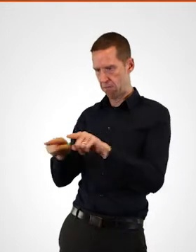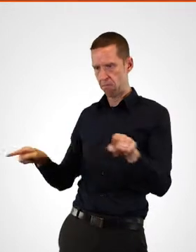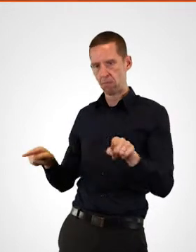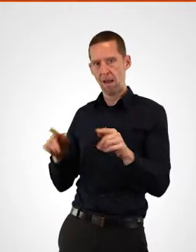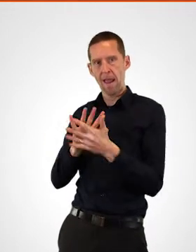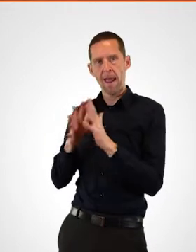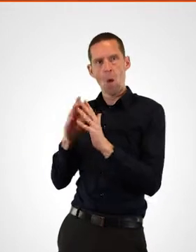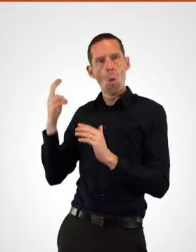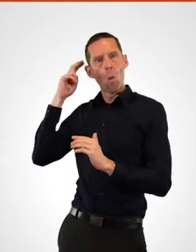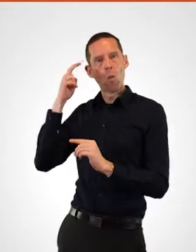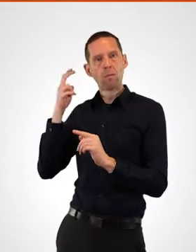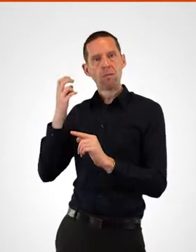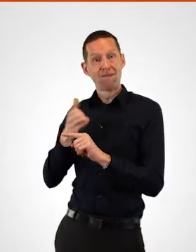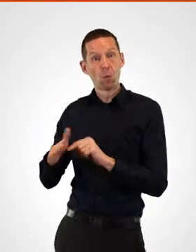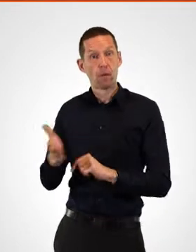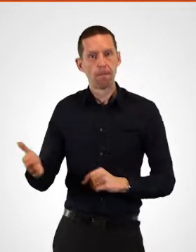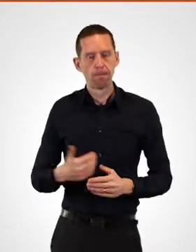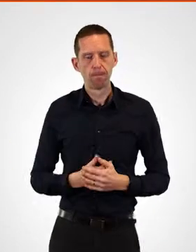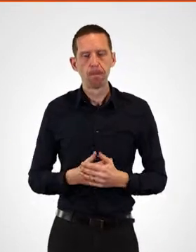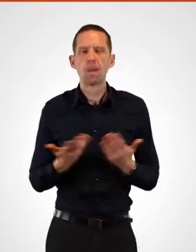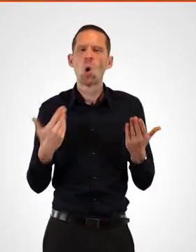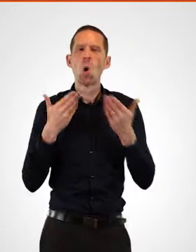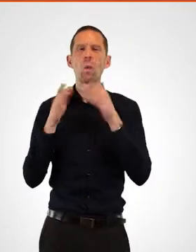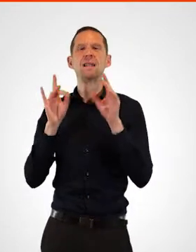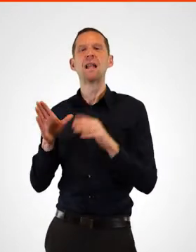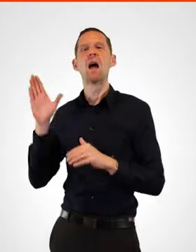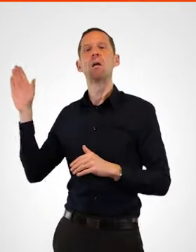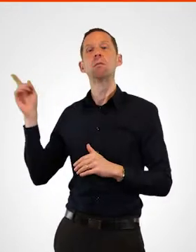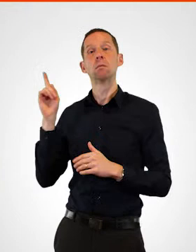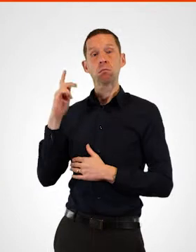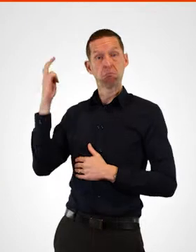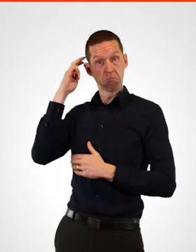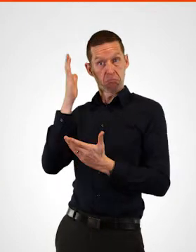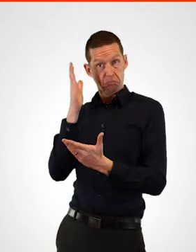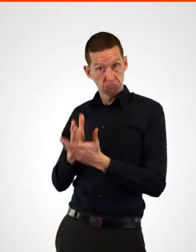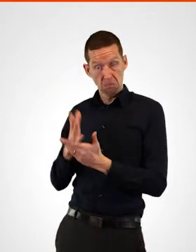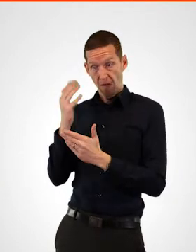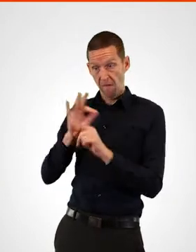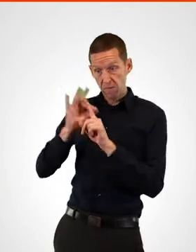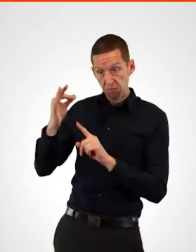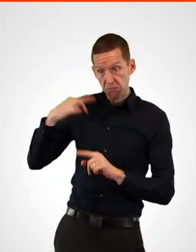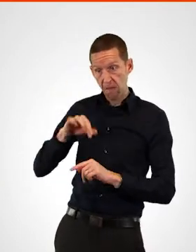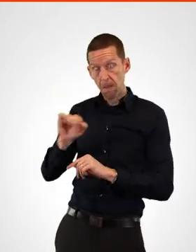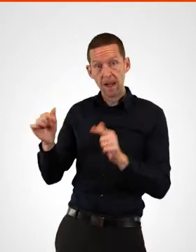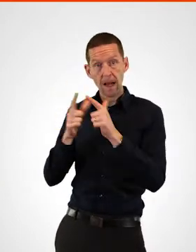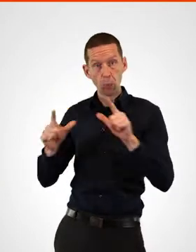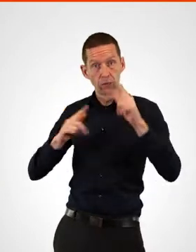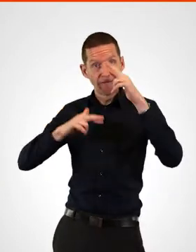So I want to begin with the general question of whether cochlear implants have actually benefited children's language development.